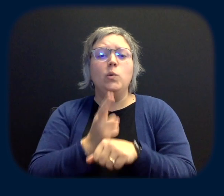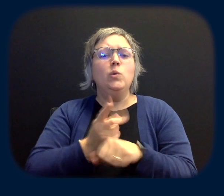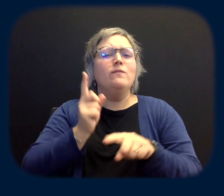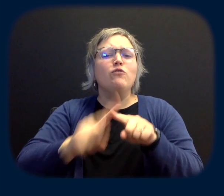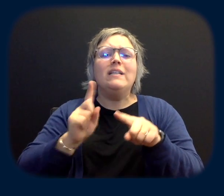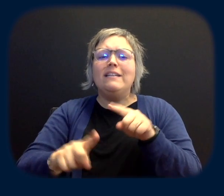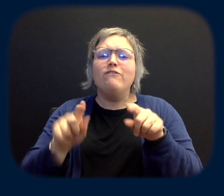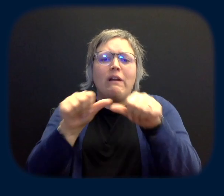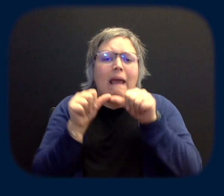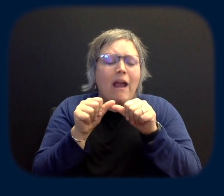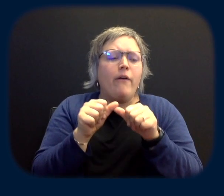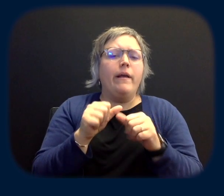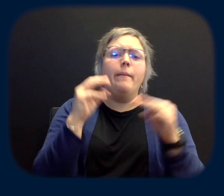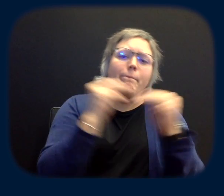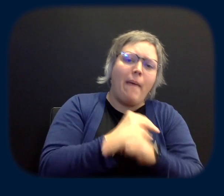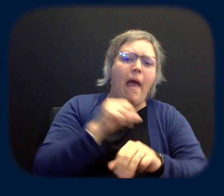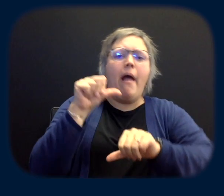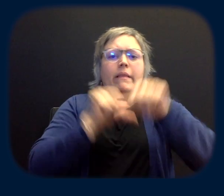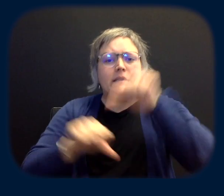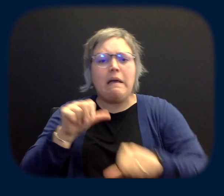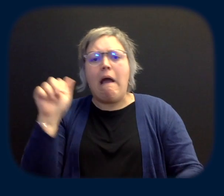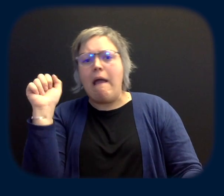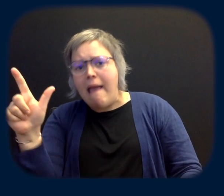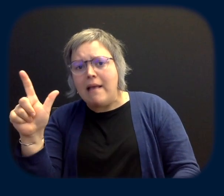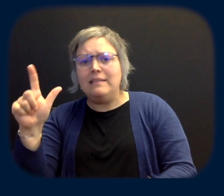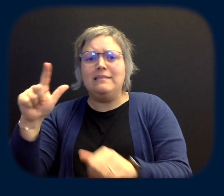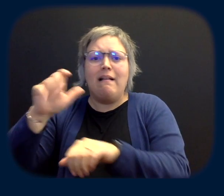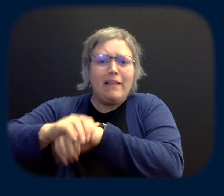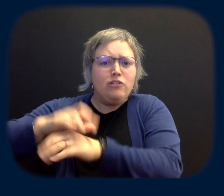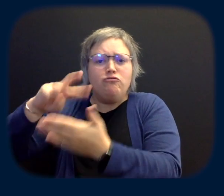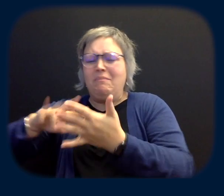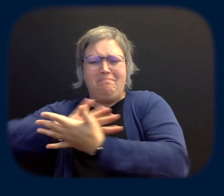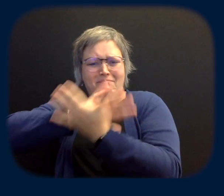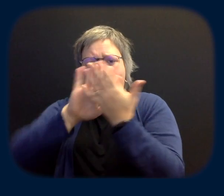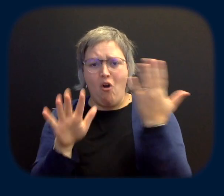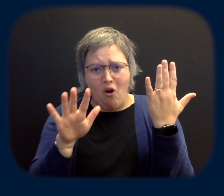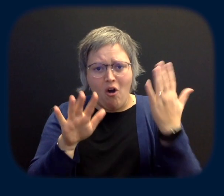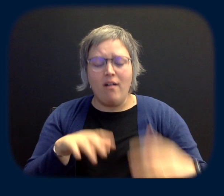So we can go from brainstorming about something to categorizing everything that we know about that